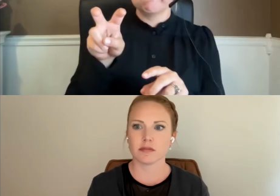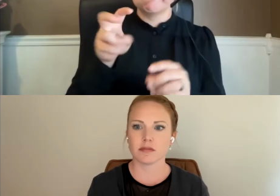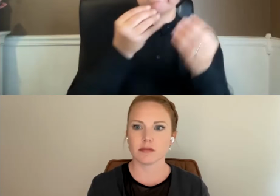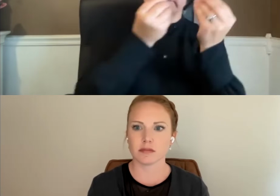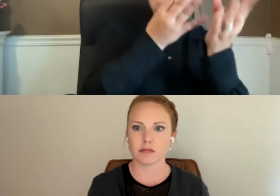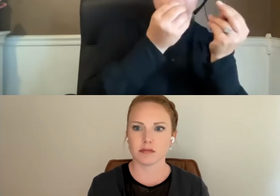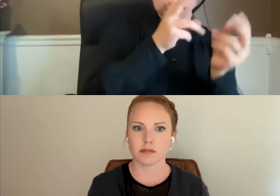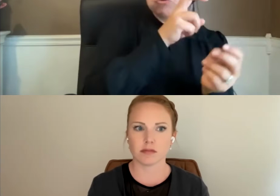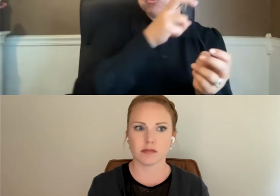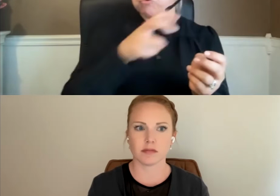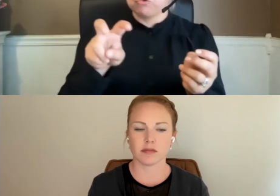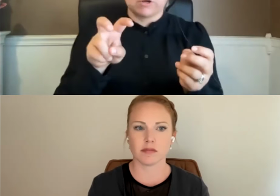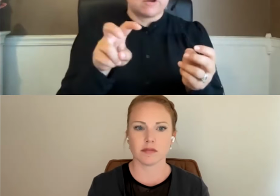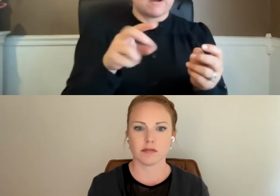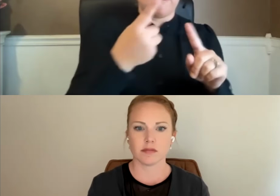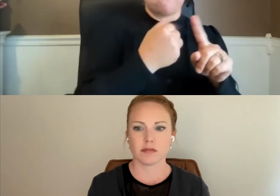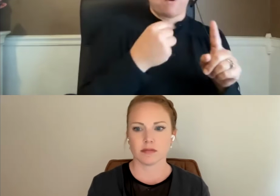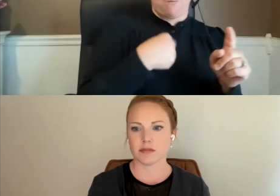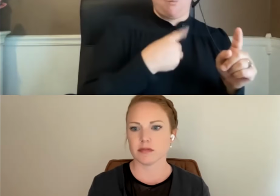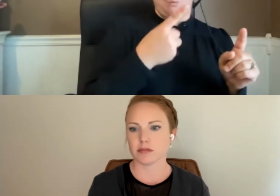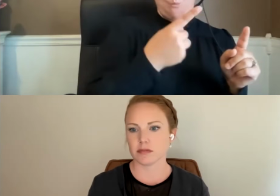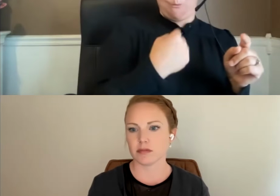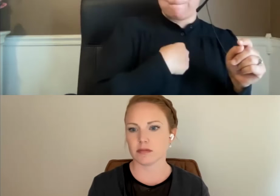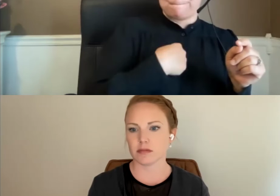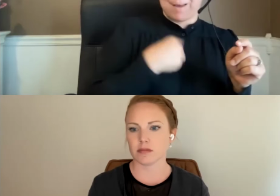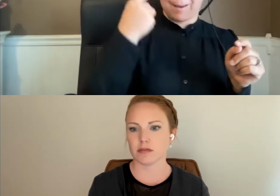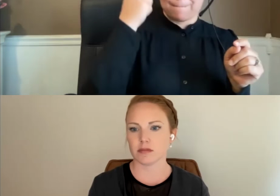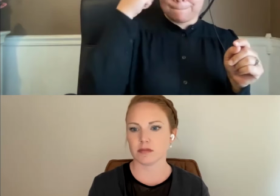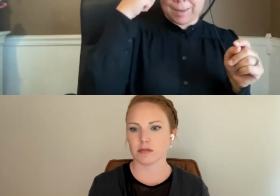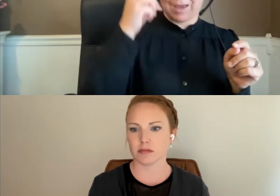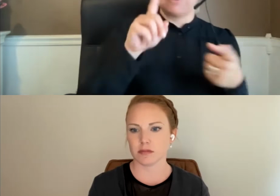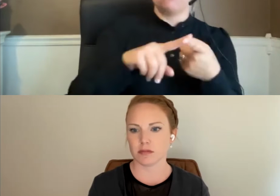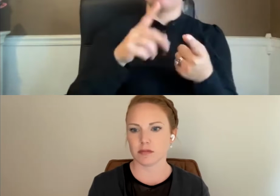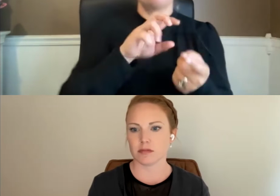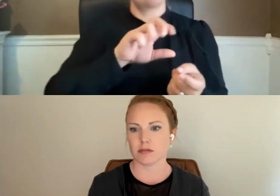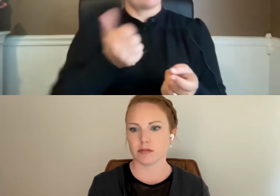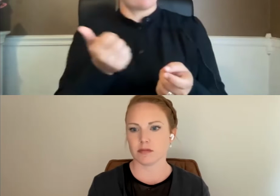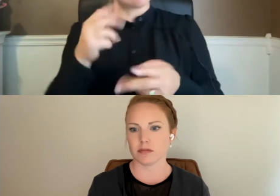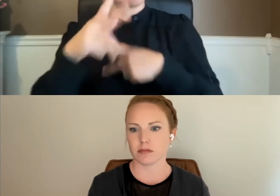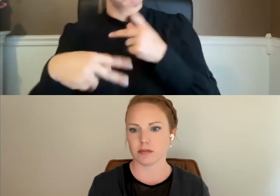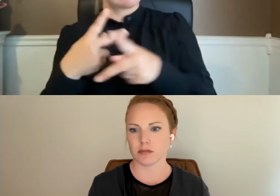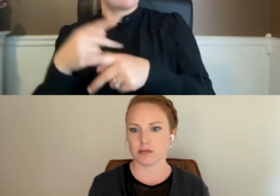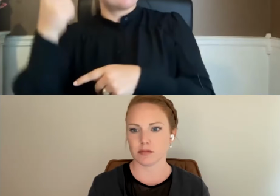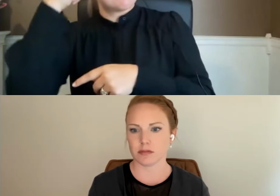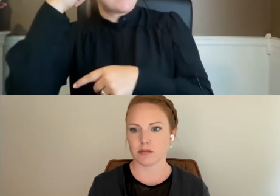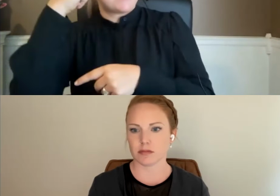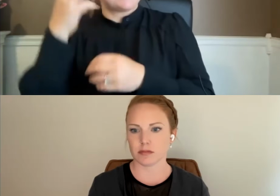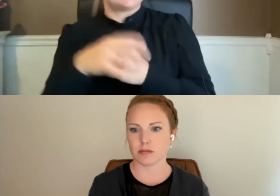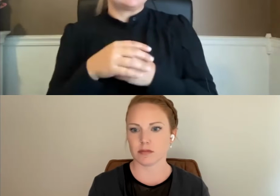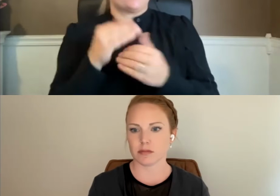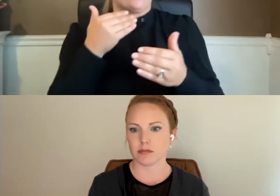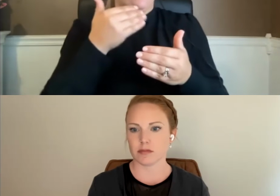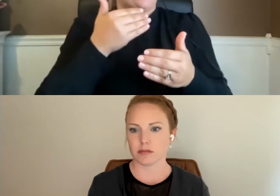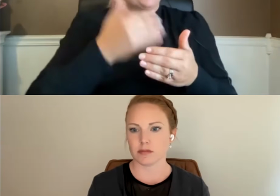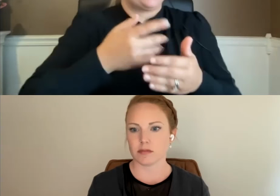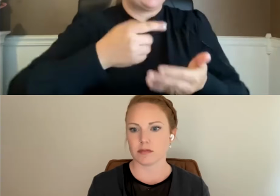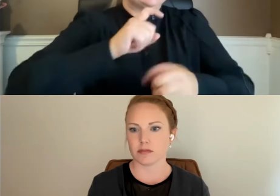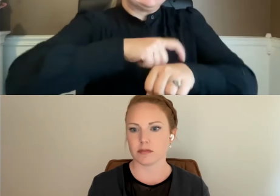to another ... and so I will... we're at near time so we're going to leave with that as